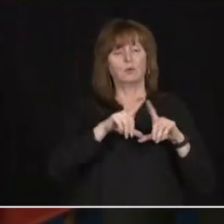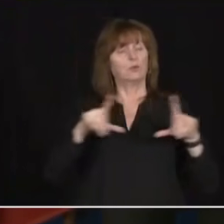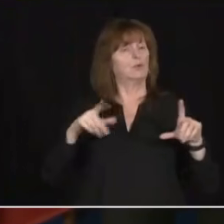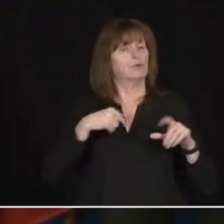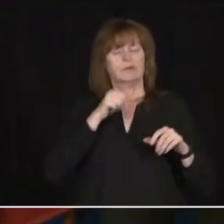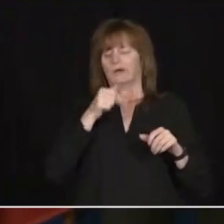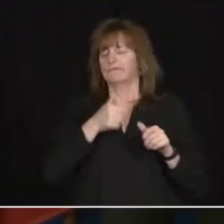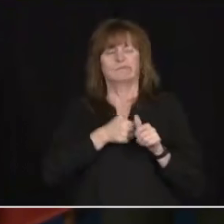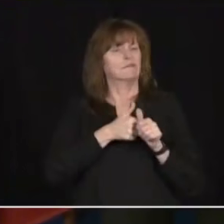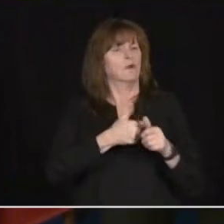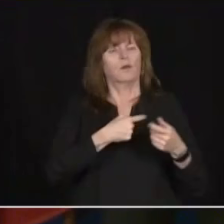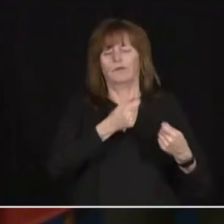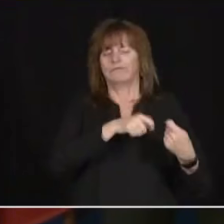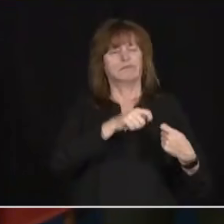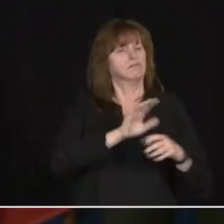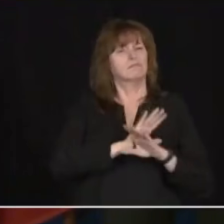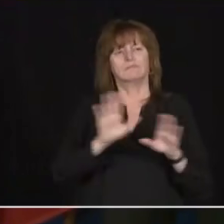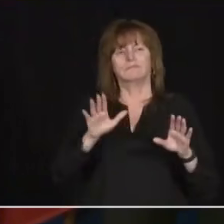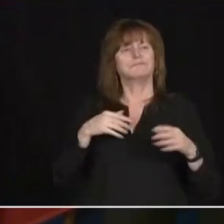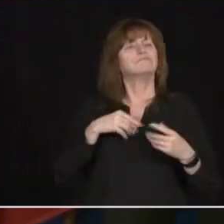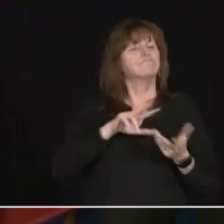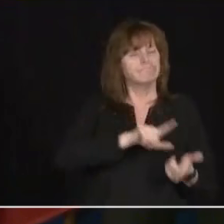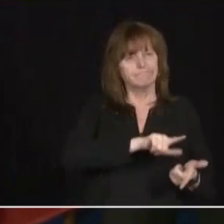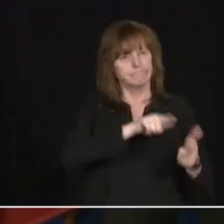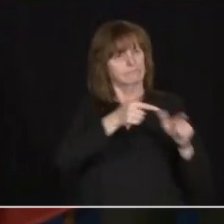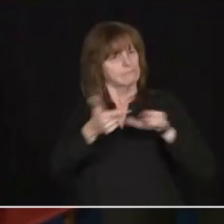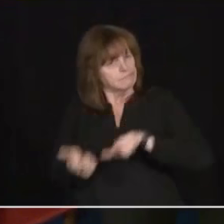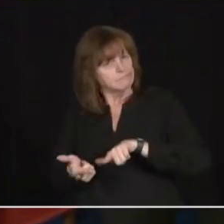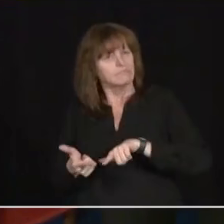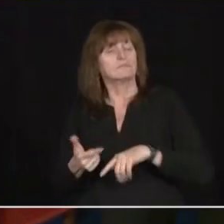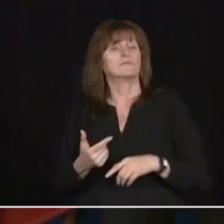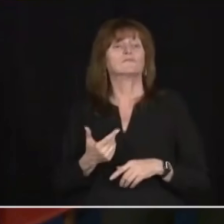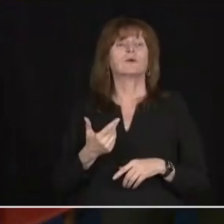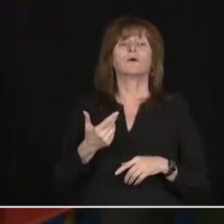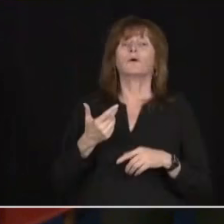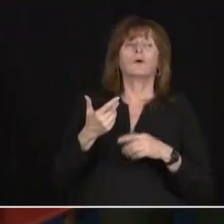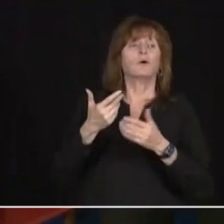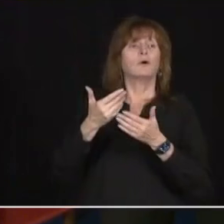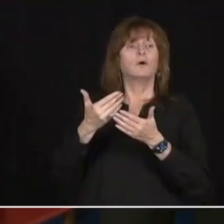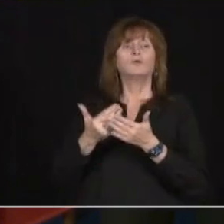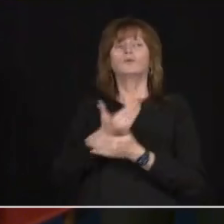We will not be moving forward with the new plates for passenger vehicle use and further